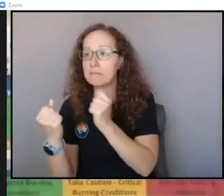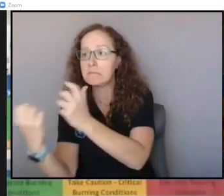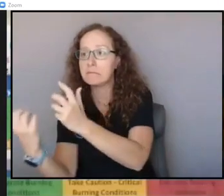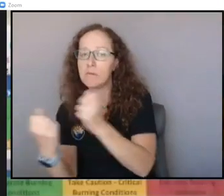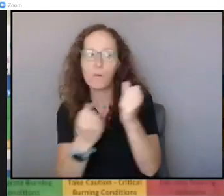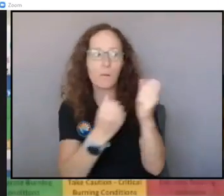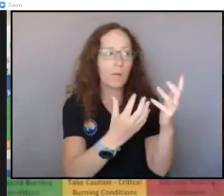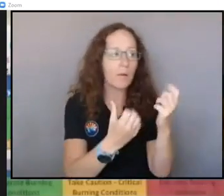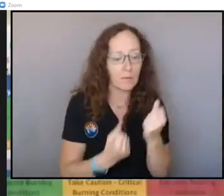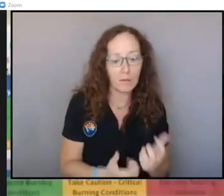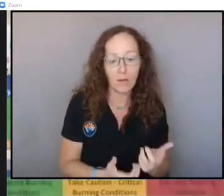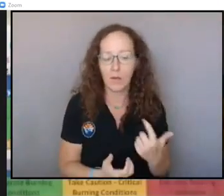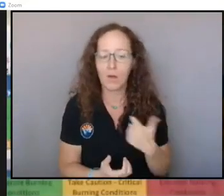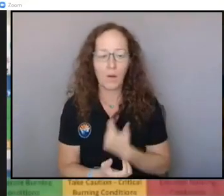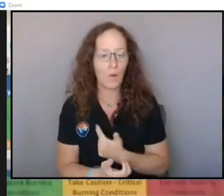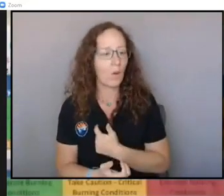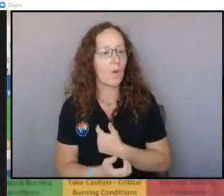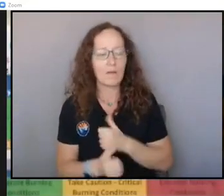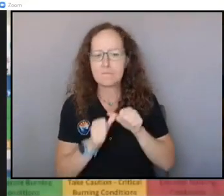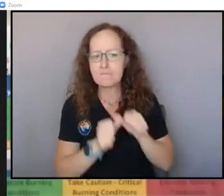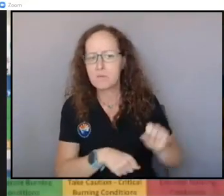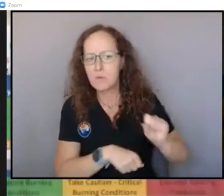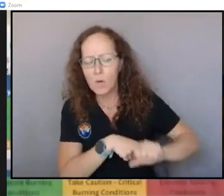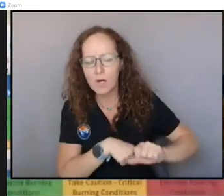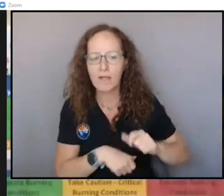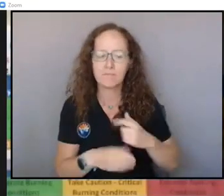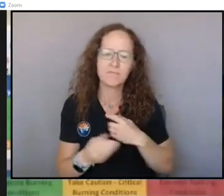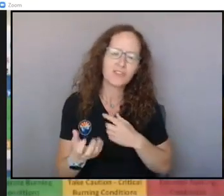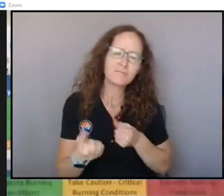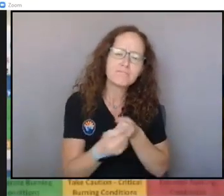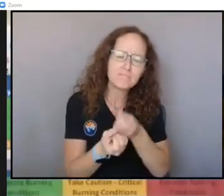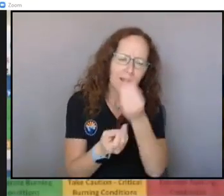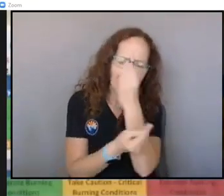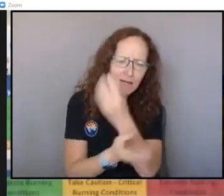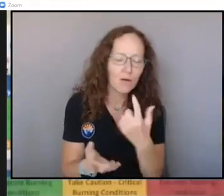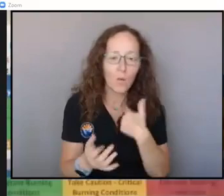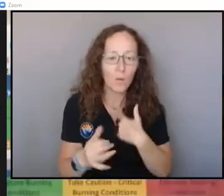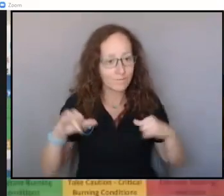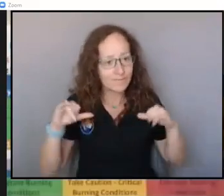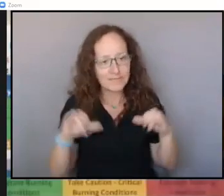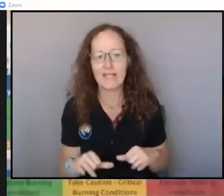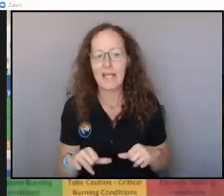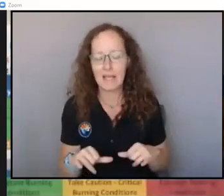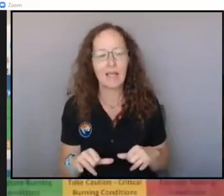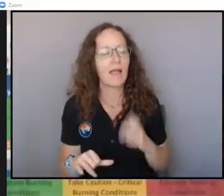OUR FIREFIGHTERS WILL CONTINUE TO DO THEIR THING AND